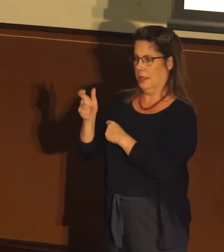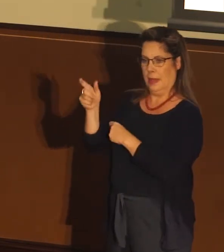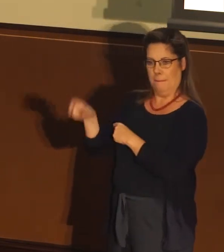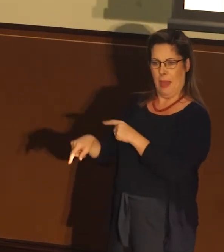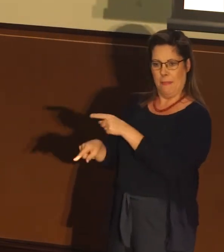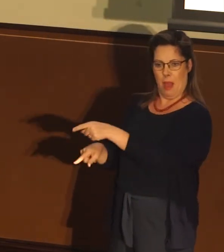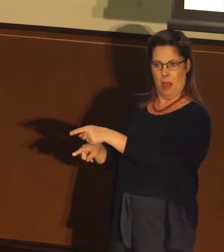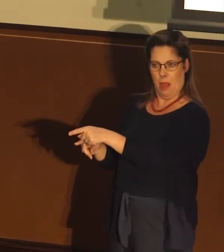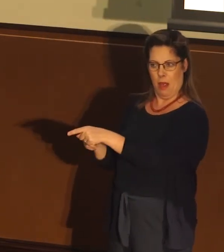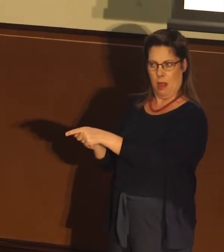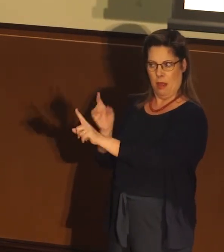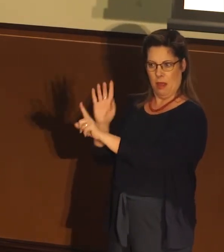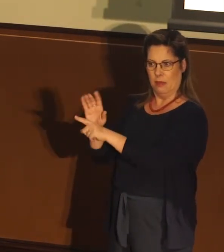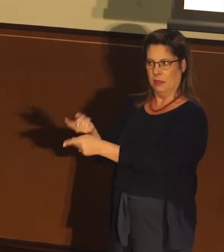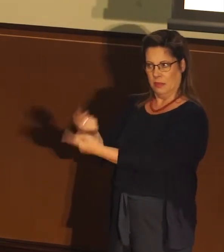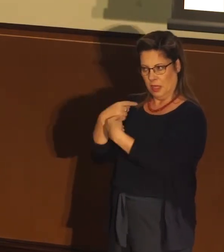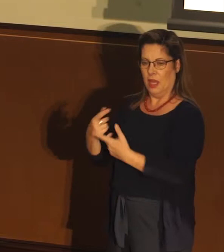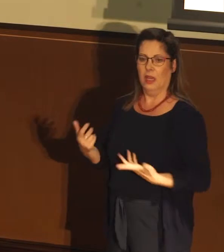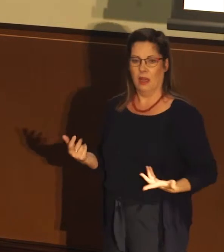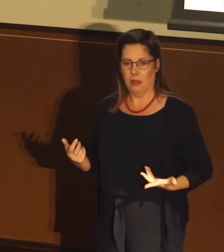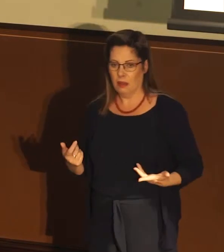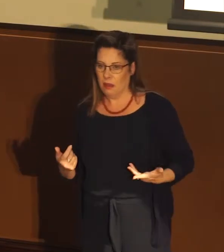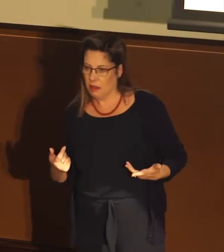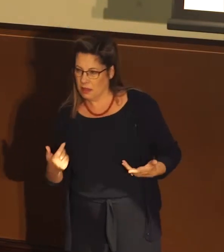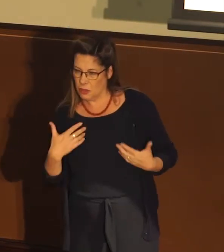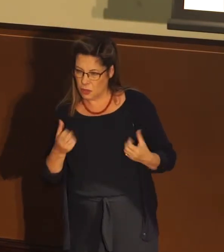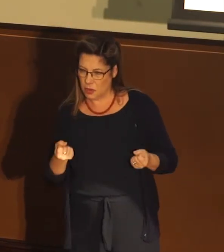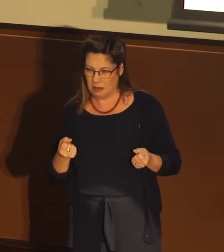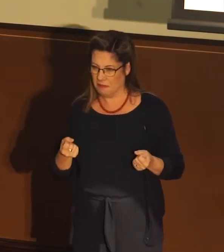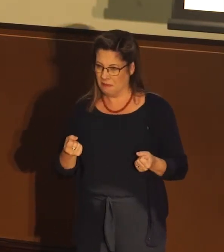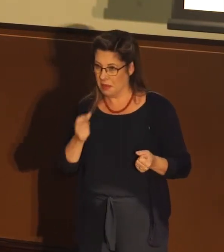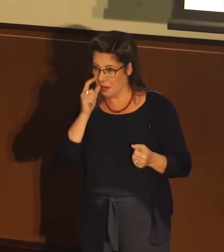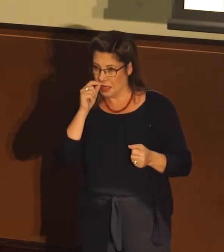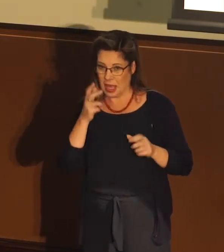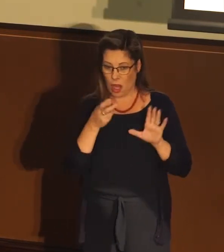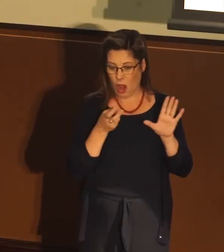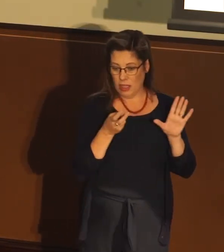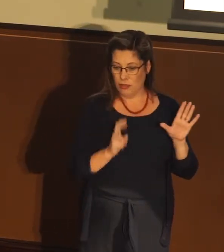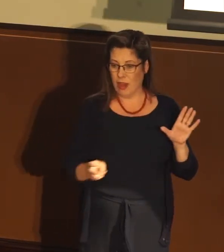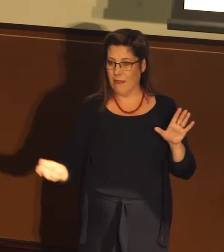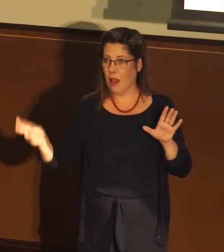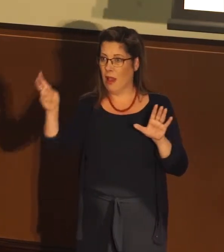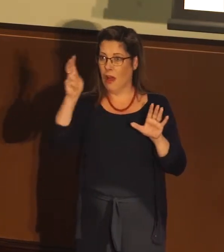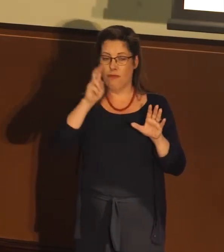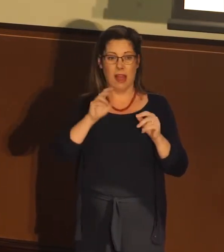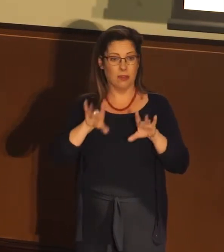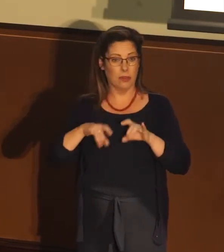who said, "I think I've got an idea, can we travel around Australia and work in a number of different stores?"